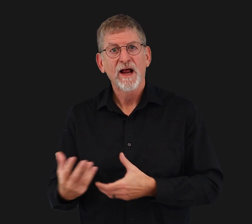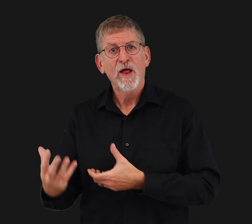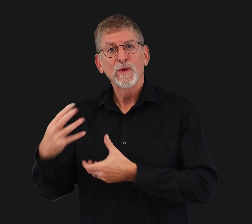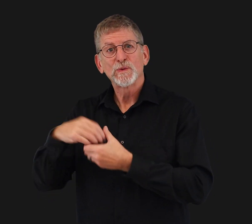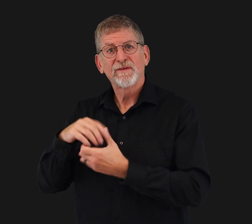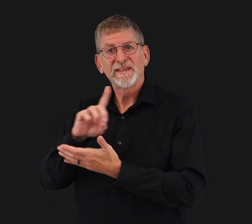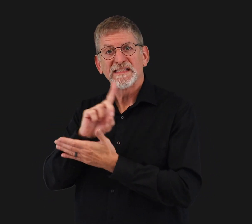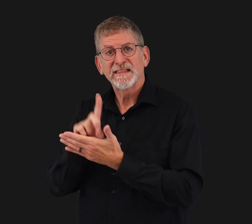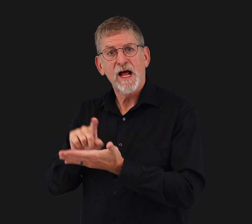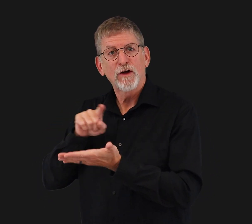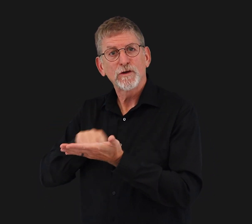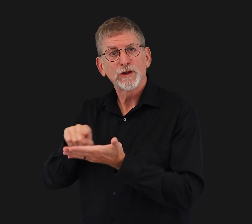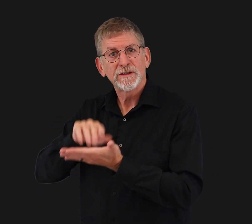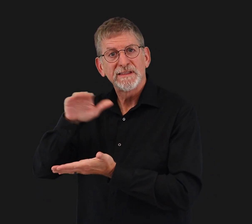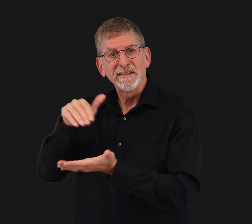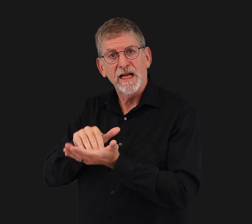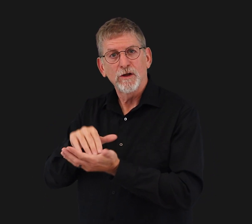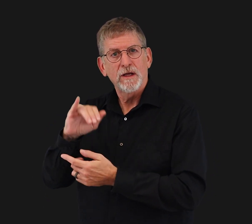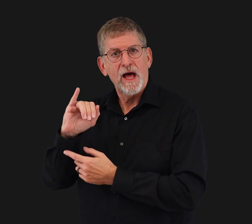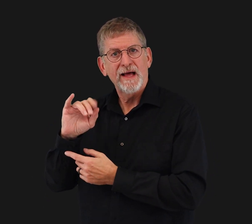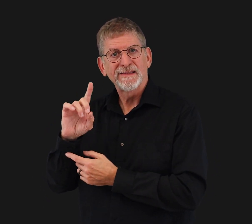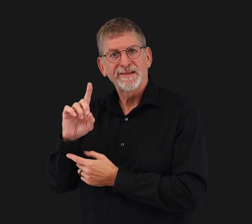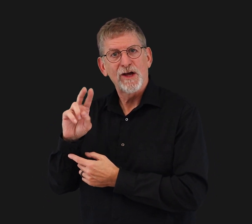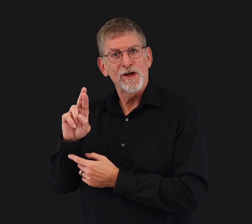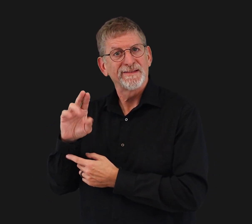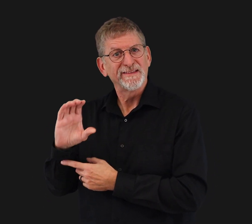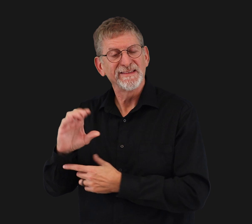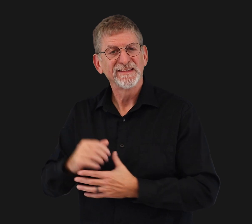• Inclusive Design Research Centre (IDRC)